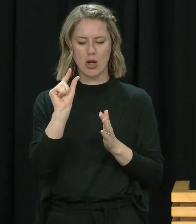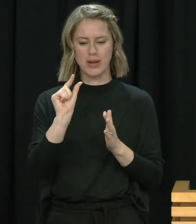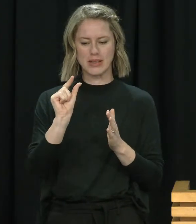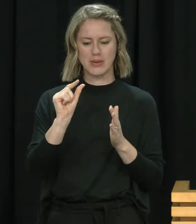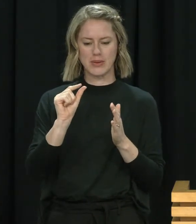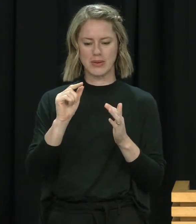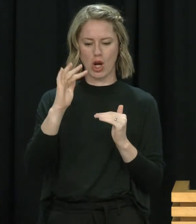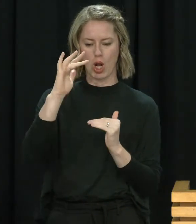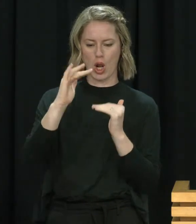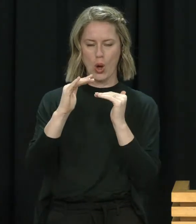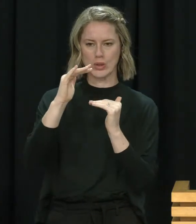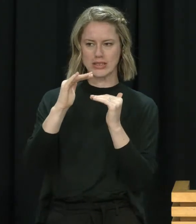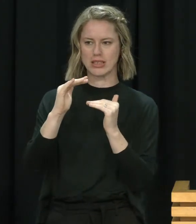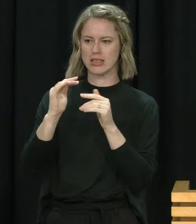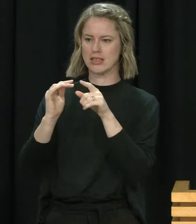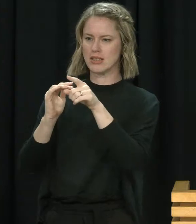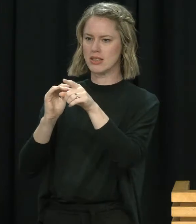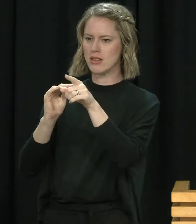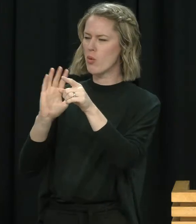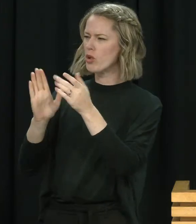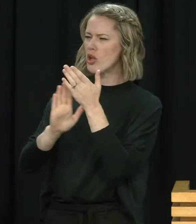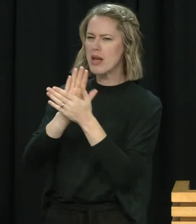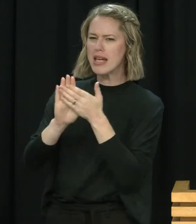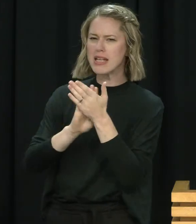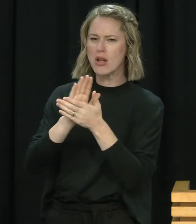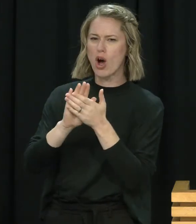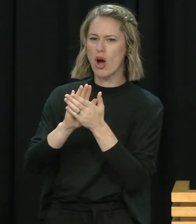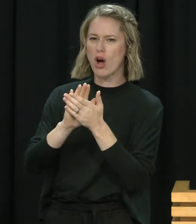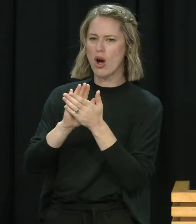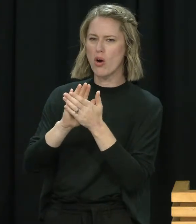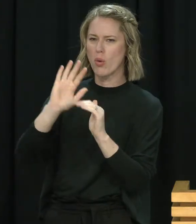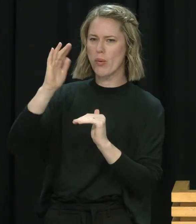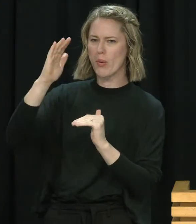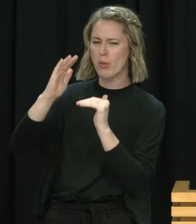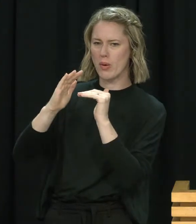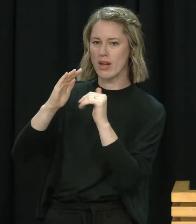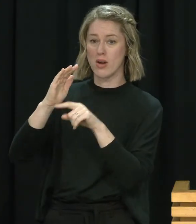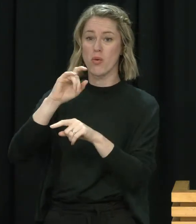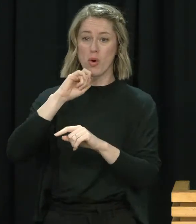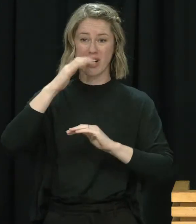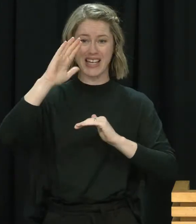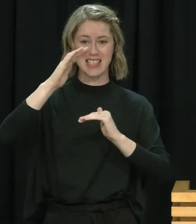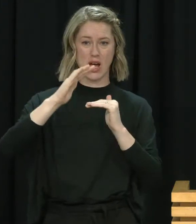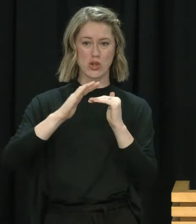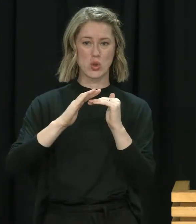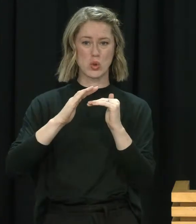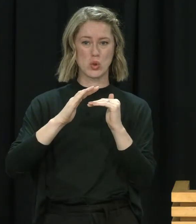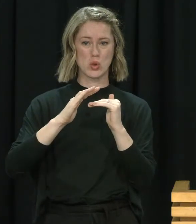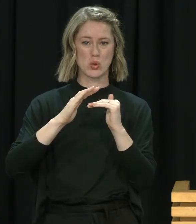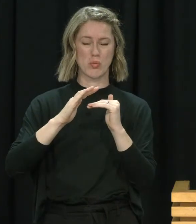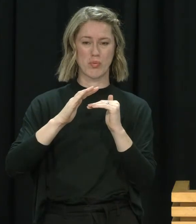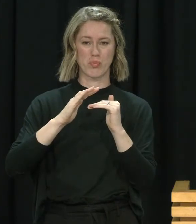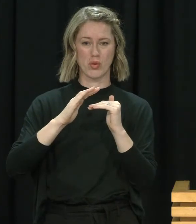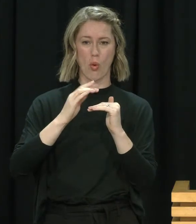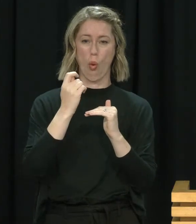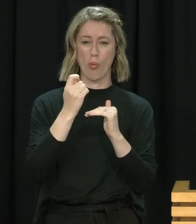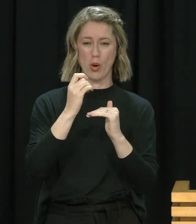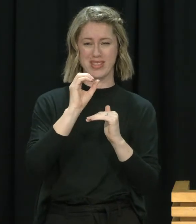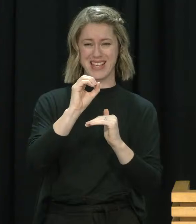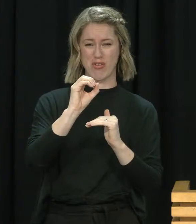little bit. But, look, it's going to be pretty tight over the next seven days.